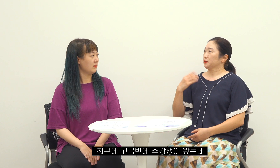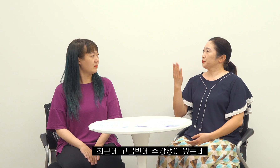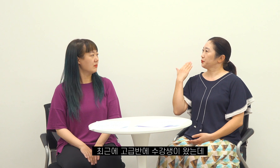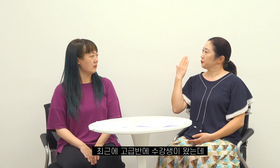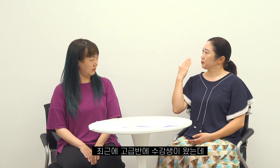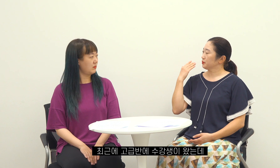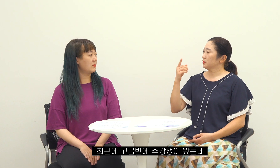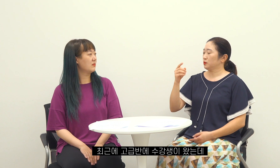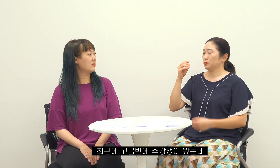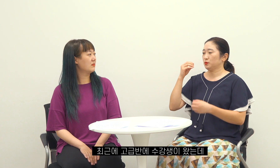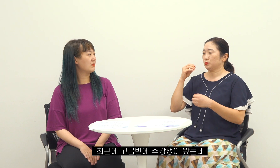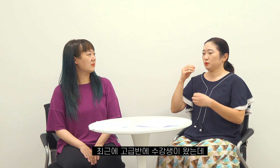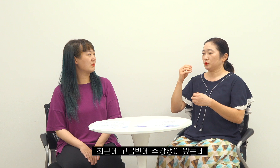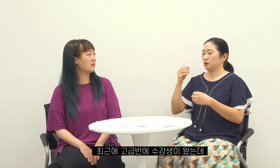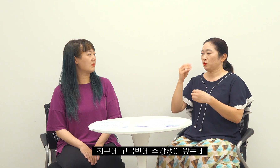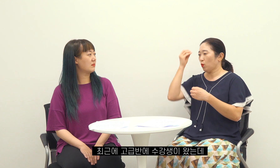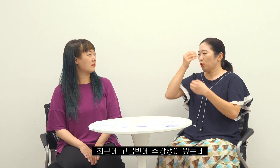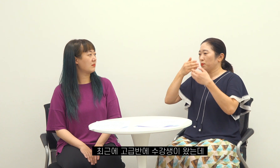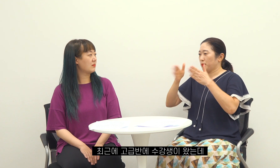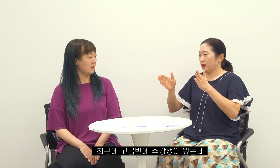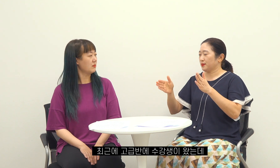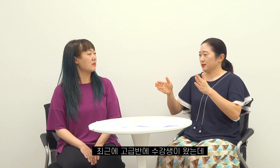Recently, a lot of students came to the advanced class,